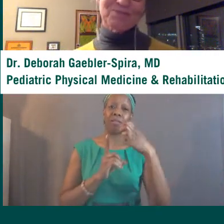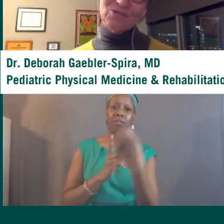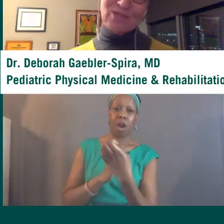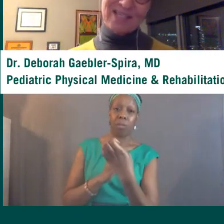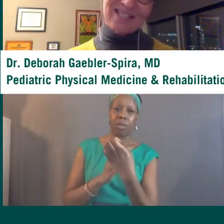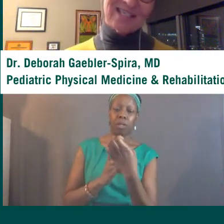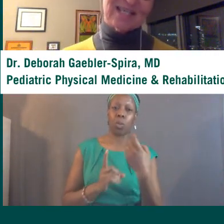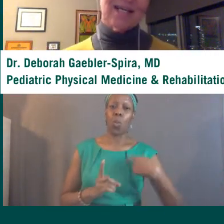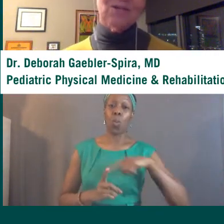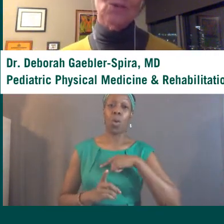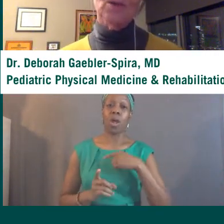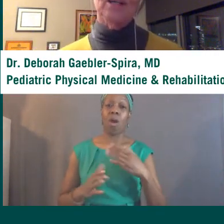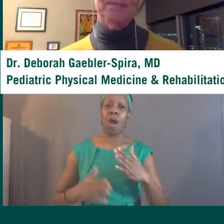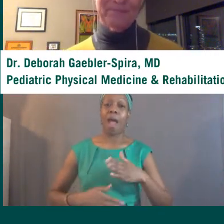represented tonight as well.